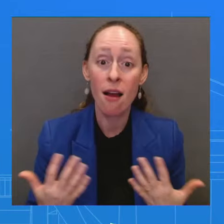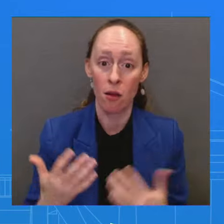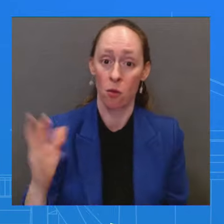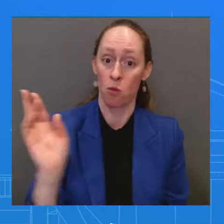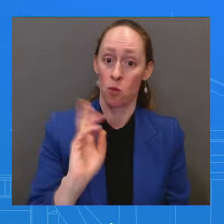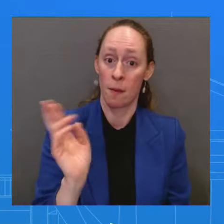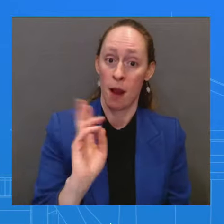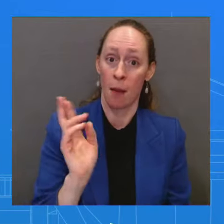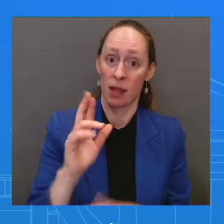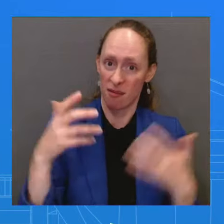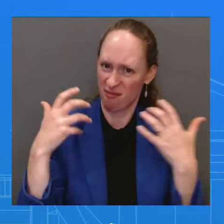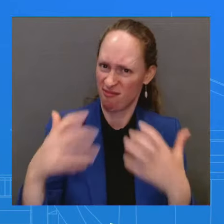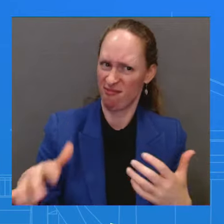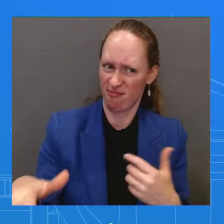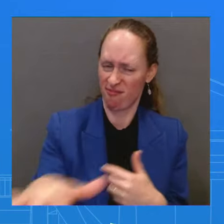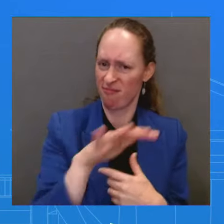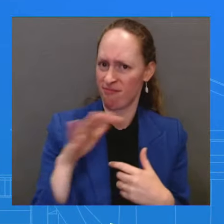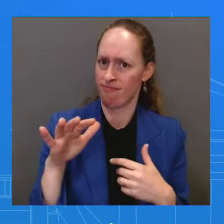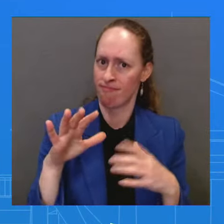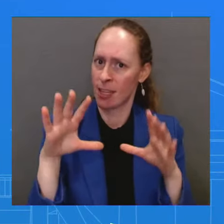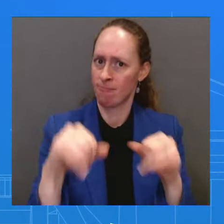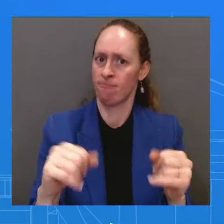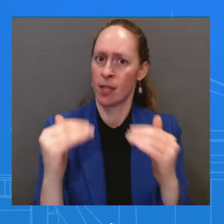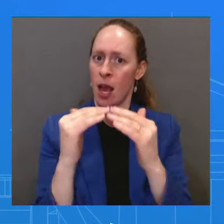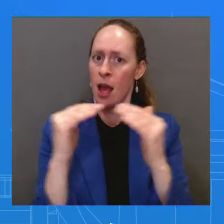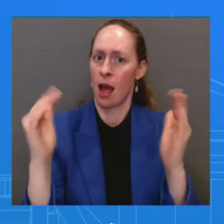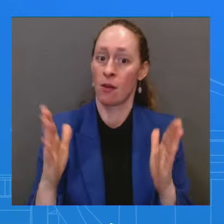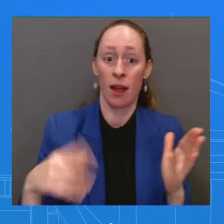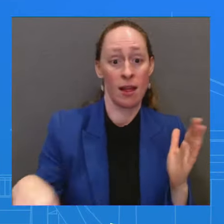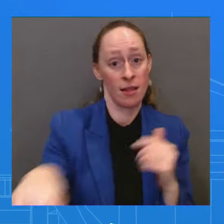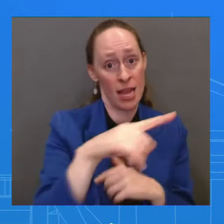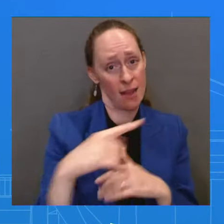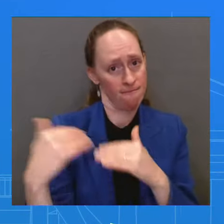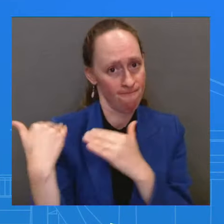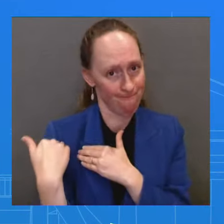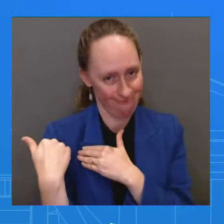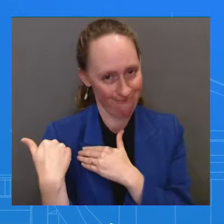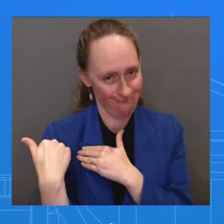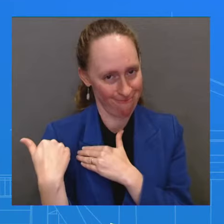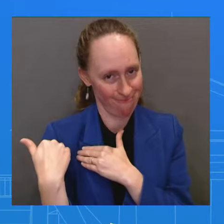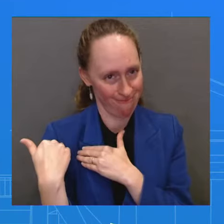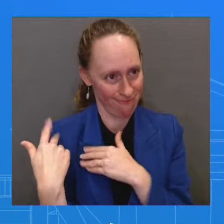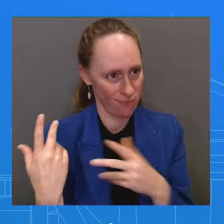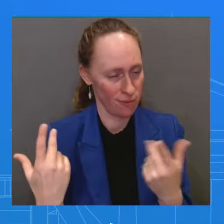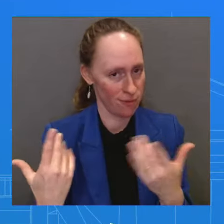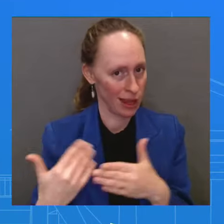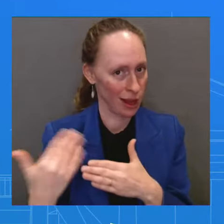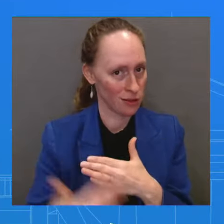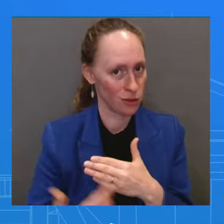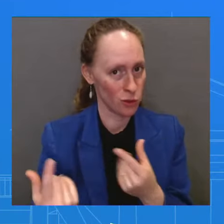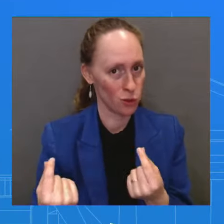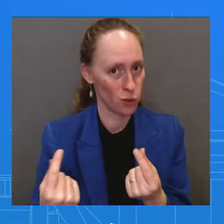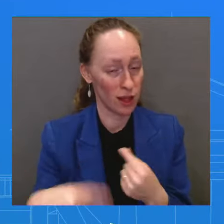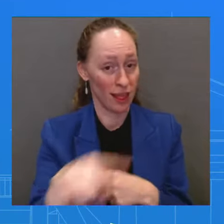how they're going to move forward, right? This is a situation that they have created. And I -- you know, I don't want to speak for every American across the country.